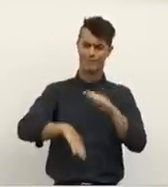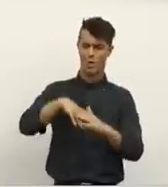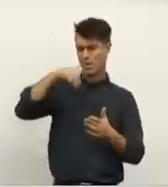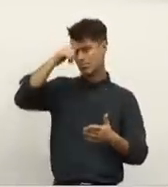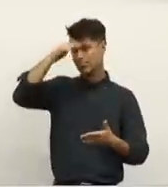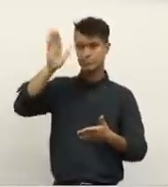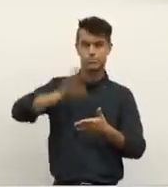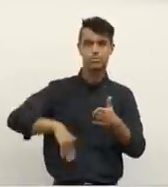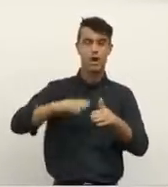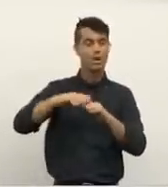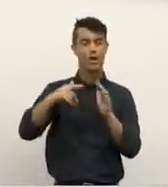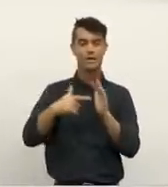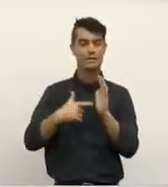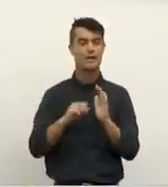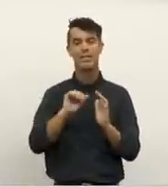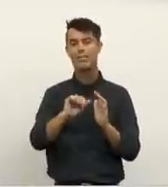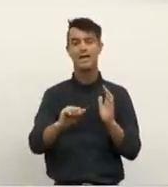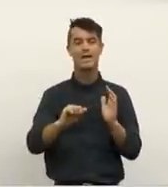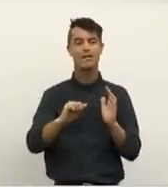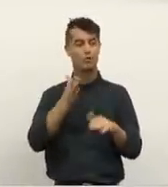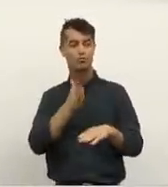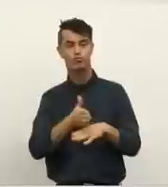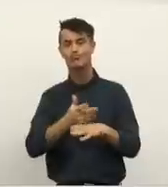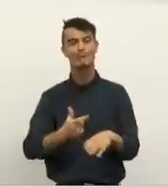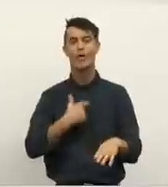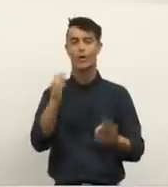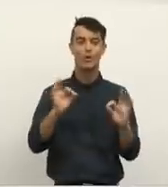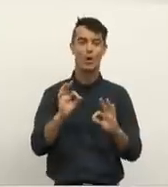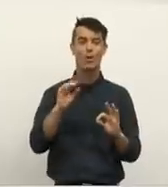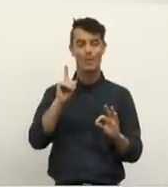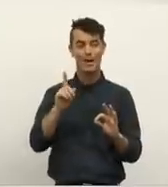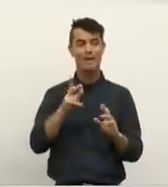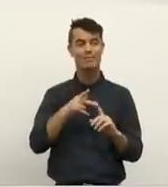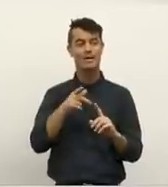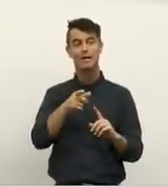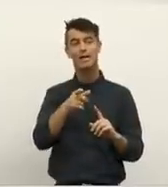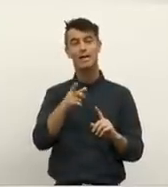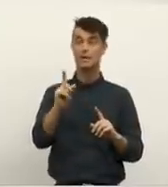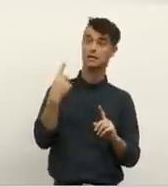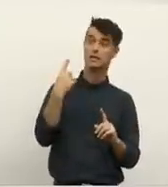It's...if you've engaged a qualified professional assessor